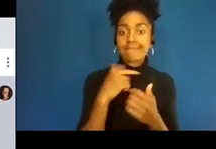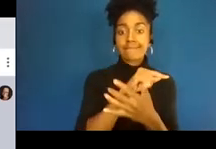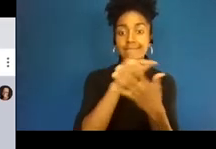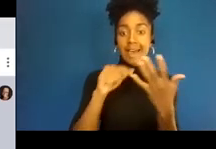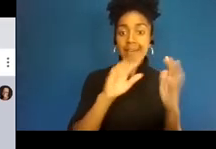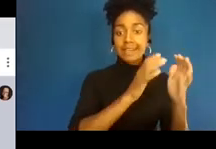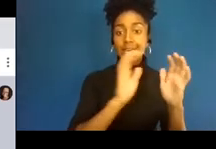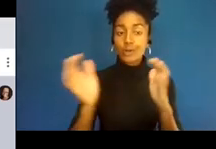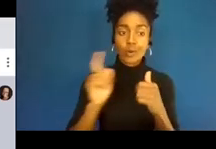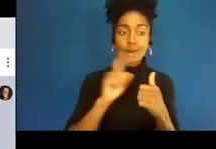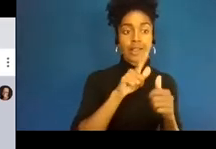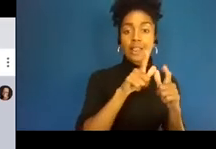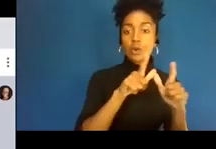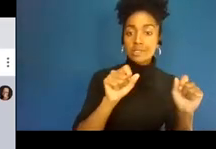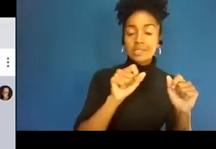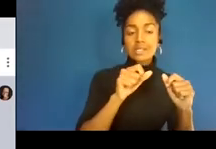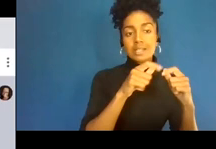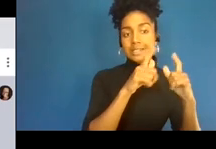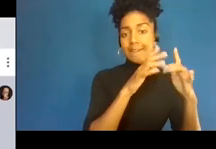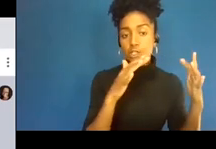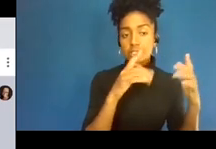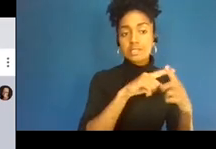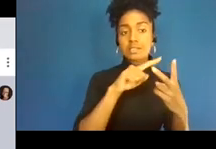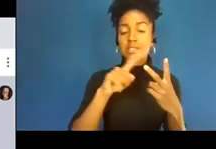Racial Literacy, Representation,